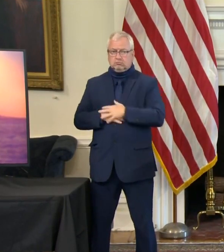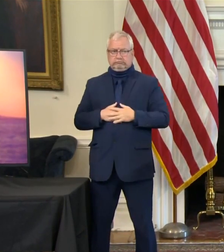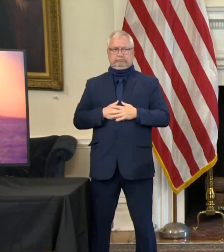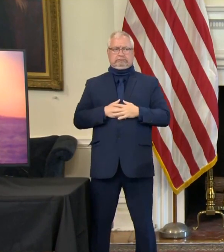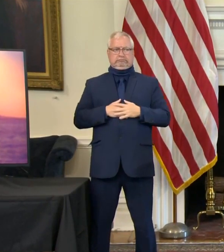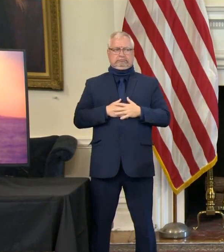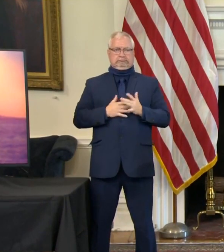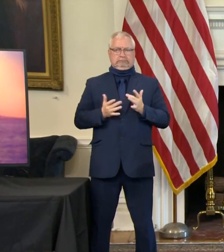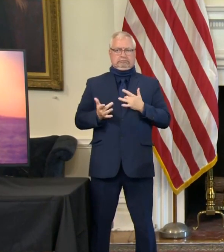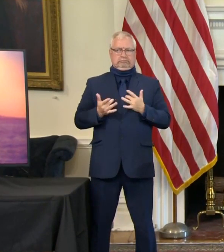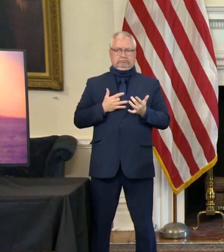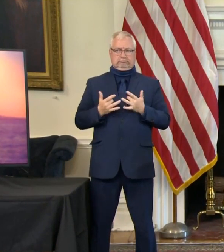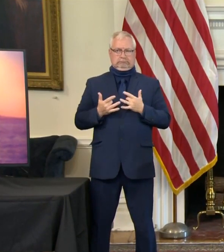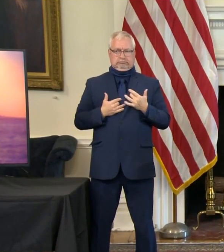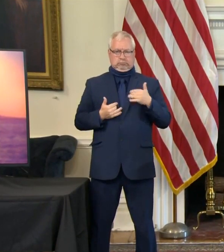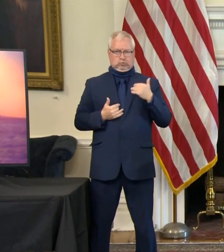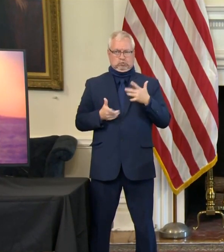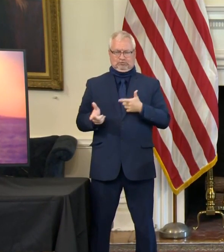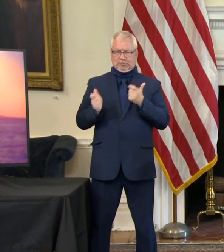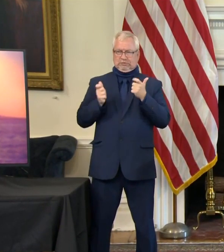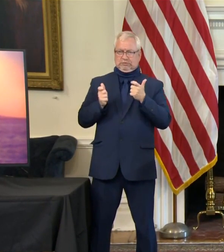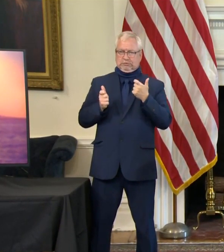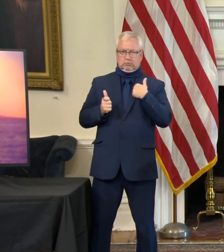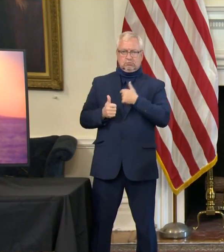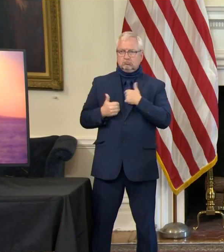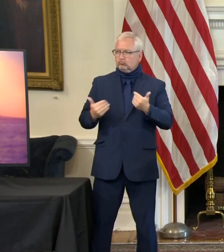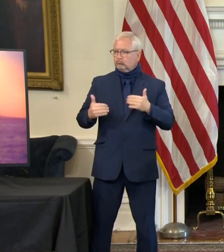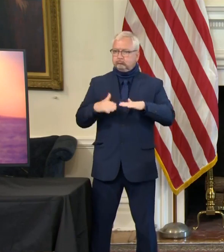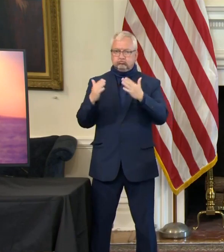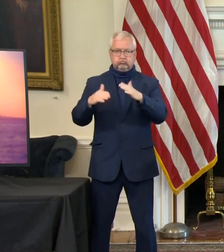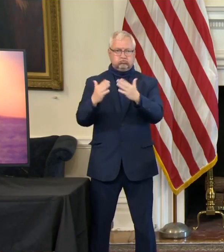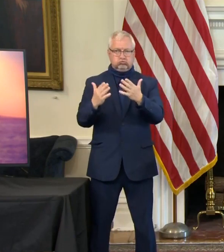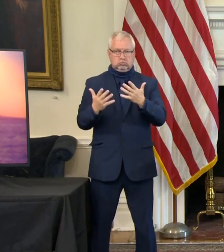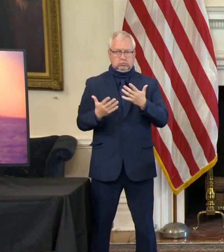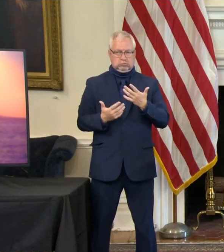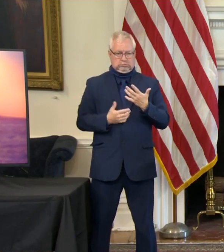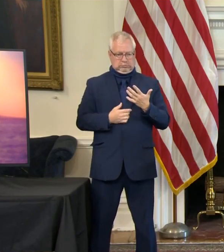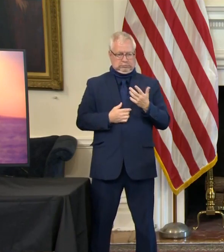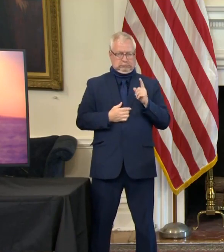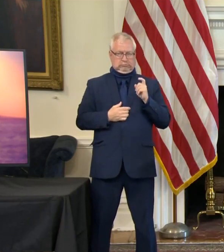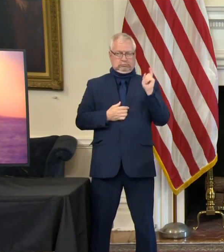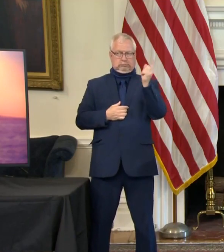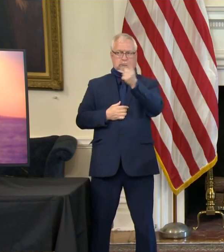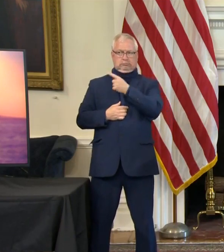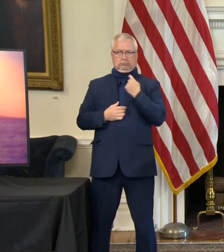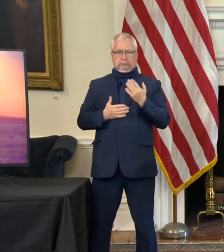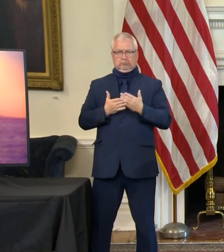MANY PEOPLE ARE STILL CONCERNED THE STATE IS REOPENING TO QUICKLY AT THE EXPENSE OF PUBLIC HEALTH. YES.